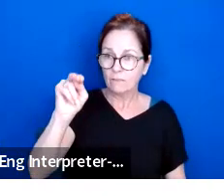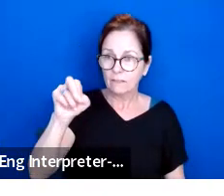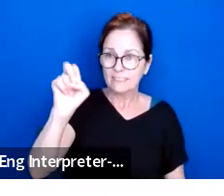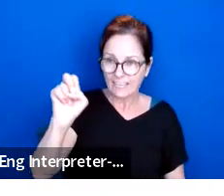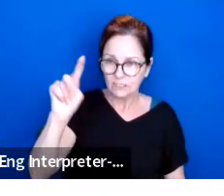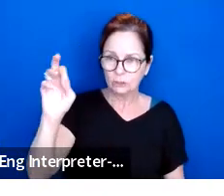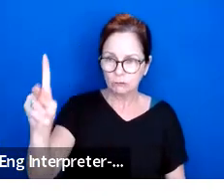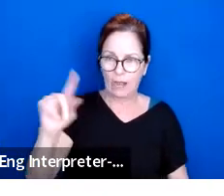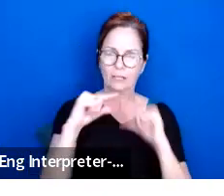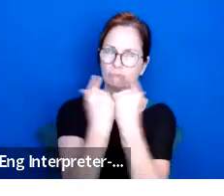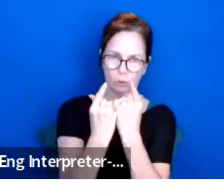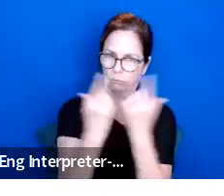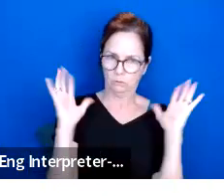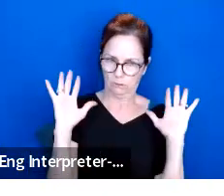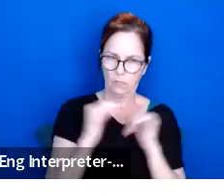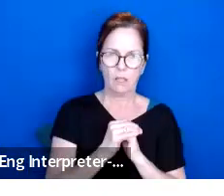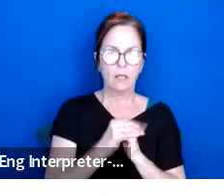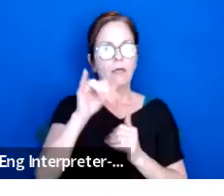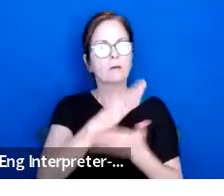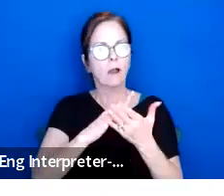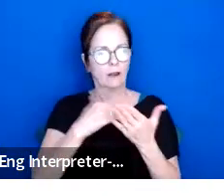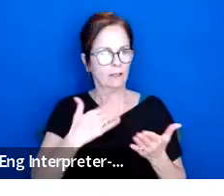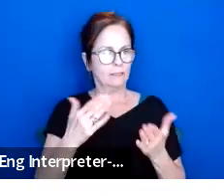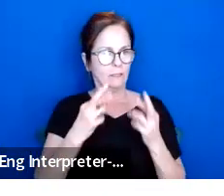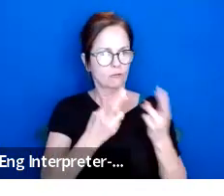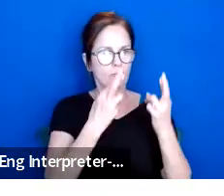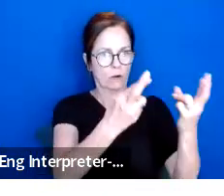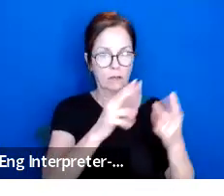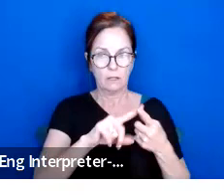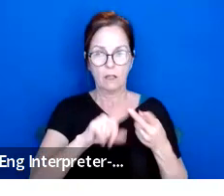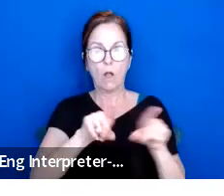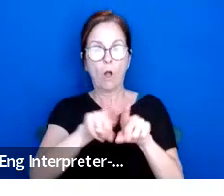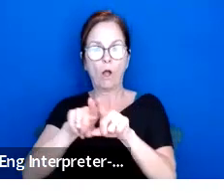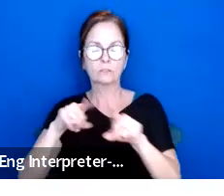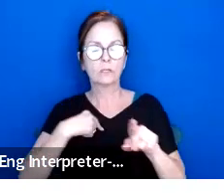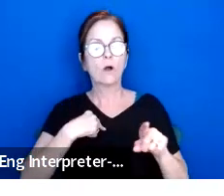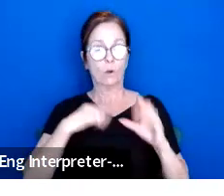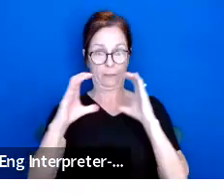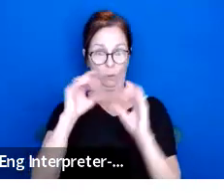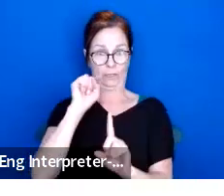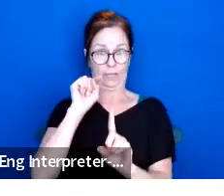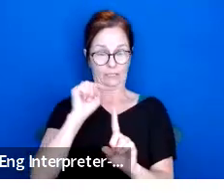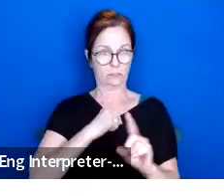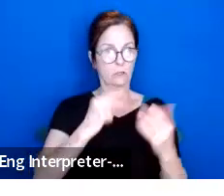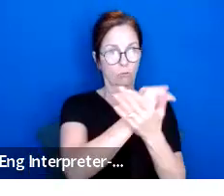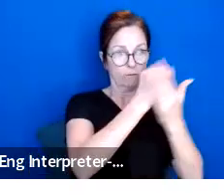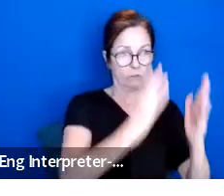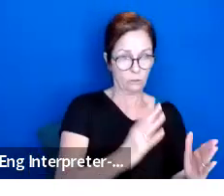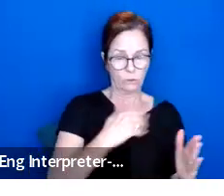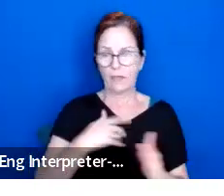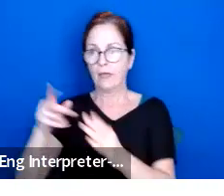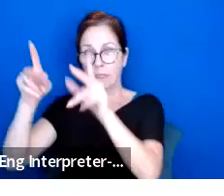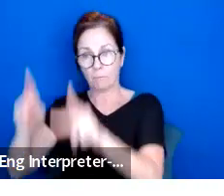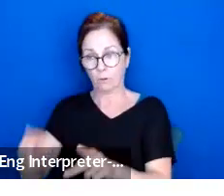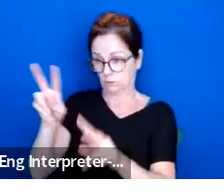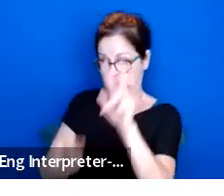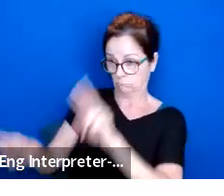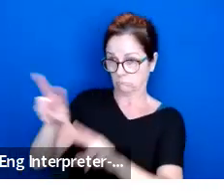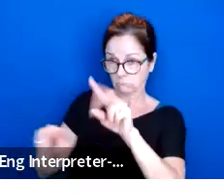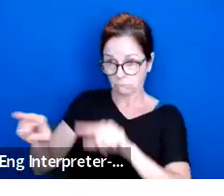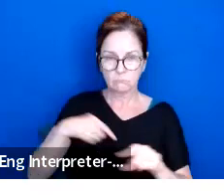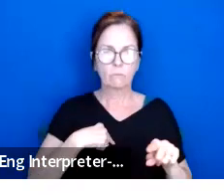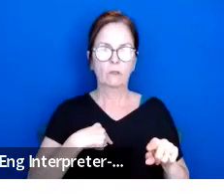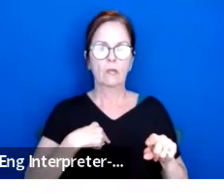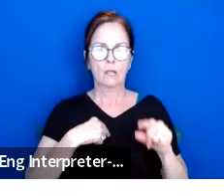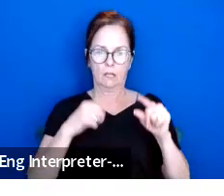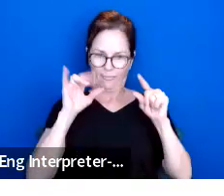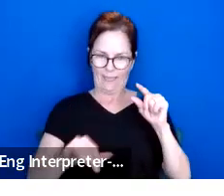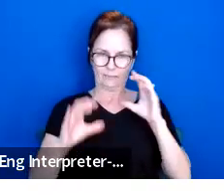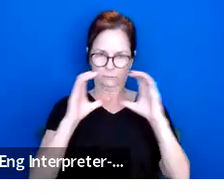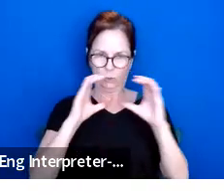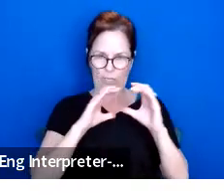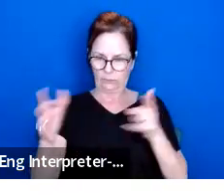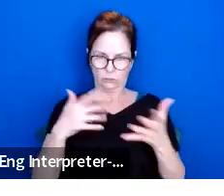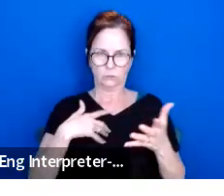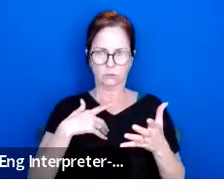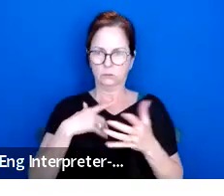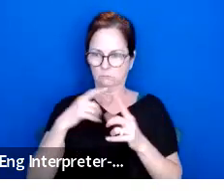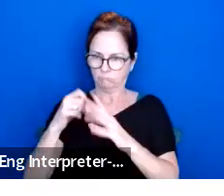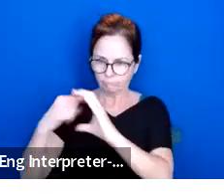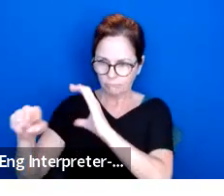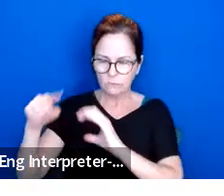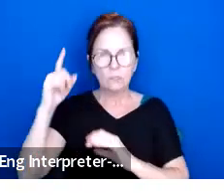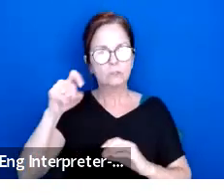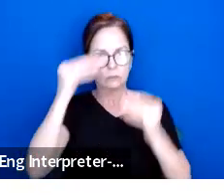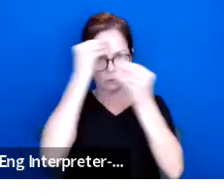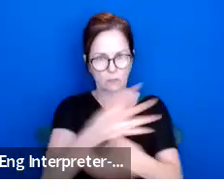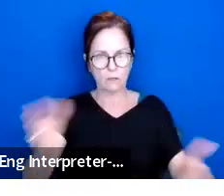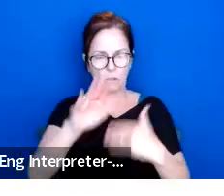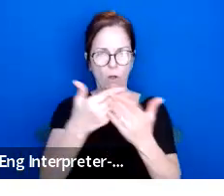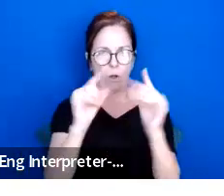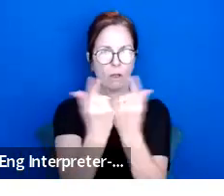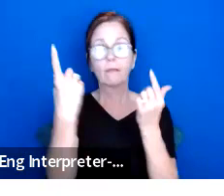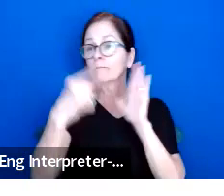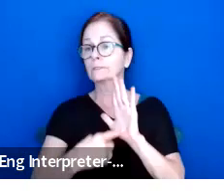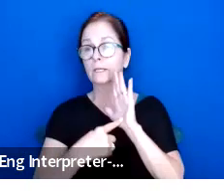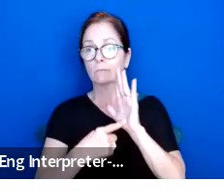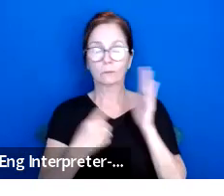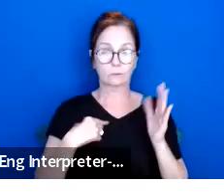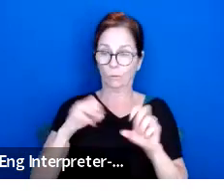And that's part of that continuous communication and we also recommend that the communication. And we also recommend that the communication, to and from, and we also recommend that the communication, to and from, that continuous communication and we also recommend that the communication, to and from, from reviewers and from the review, should If someone spot something in a workstation observation.